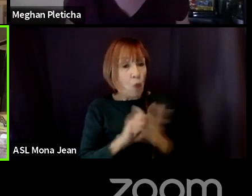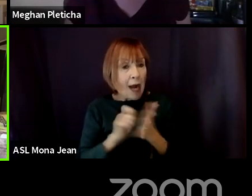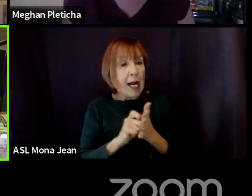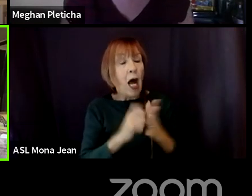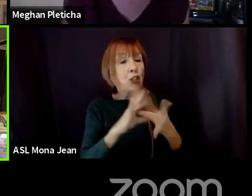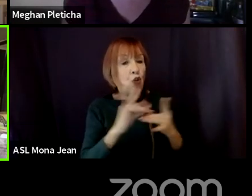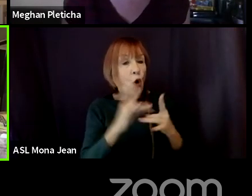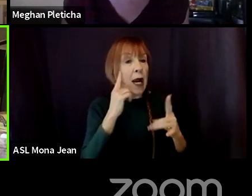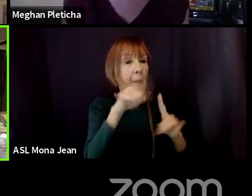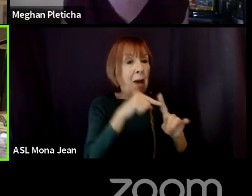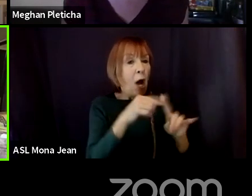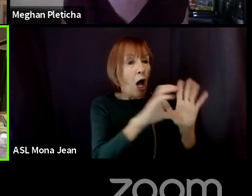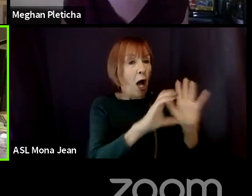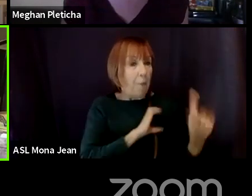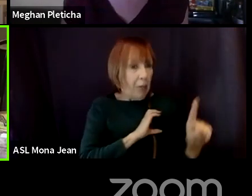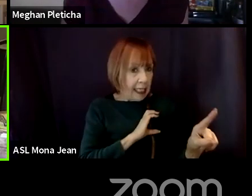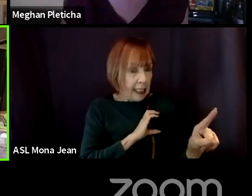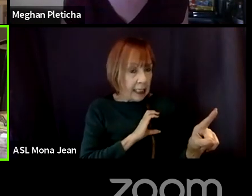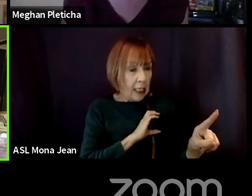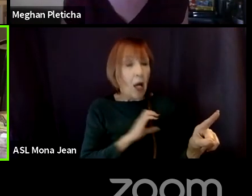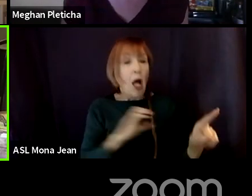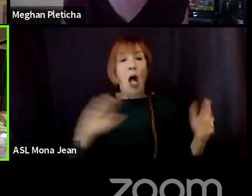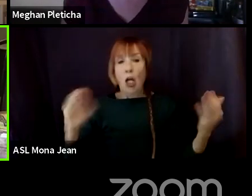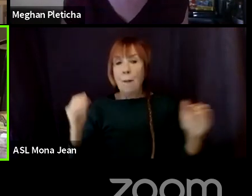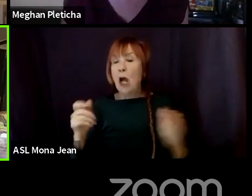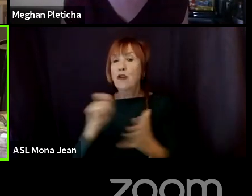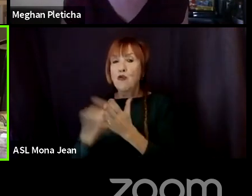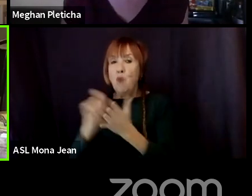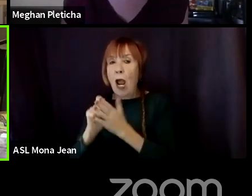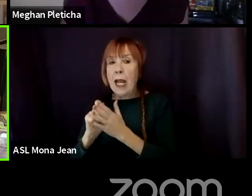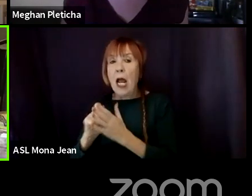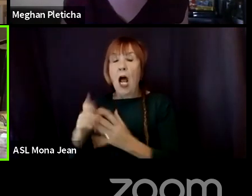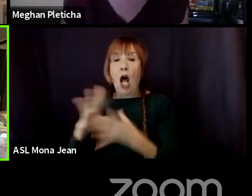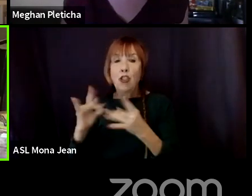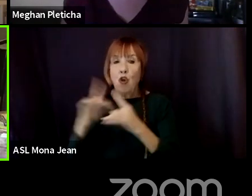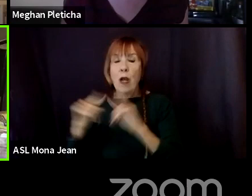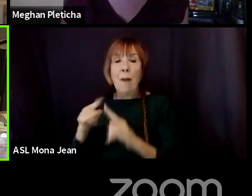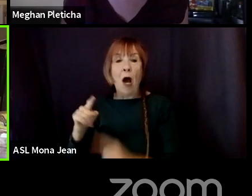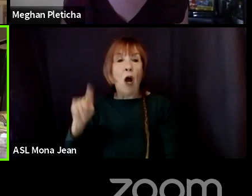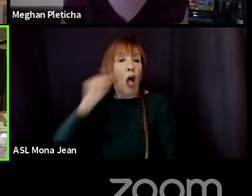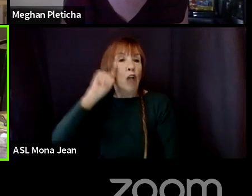So because there it's sort of, I guess it sort of neatly falls into like protected